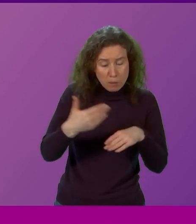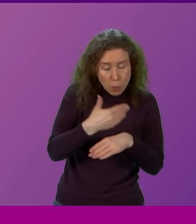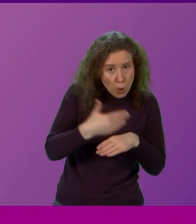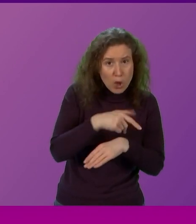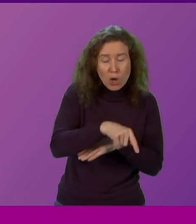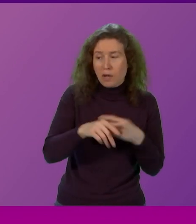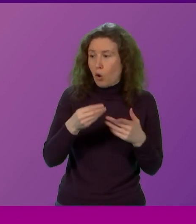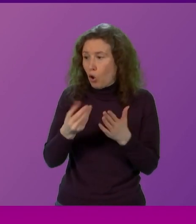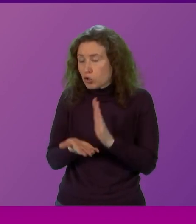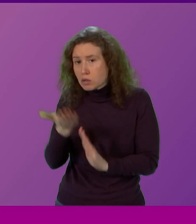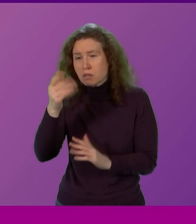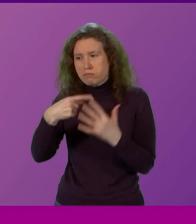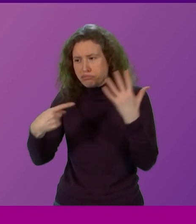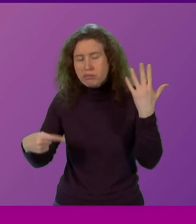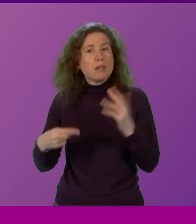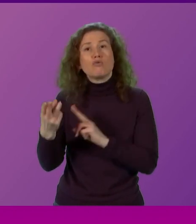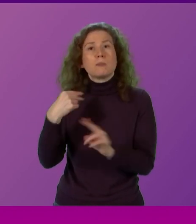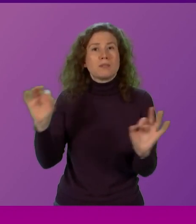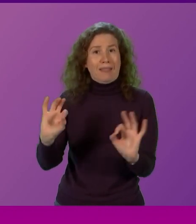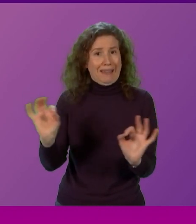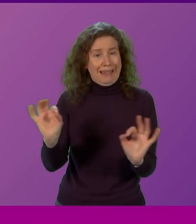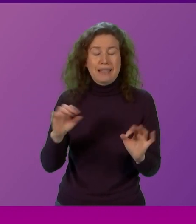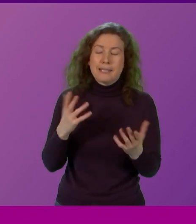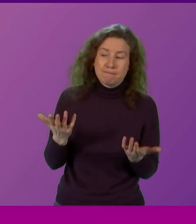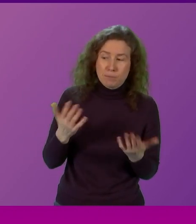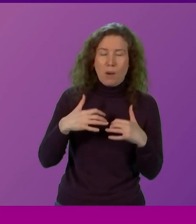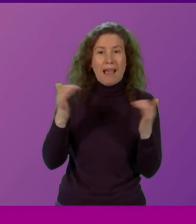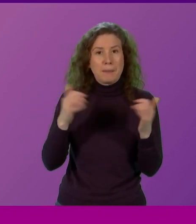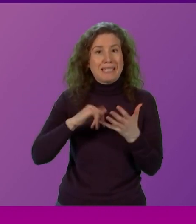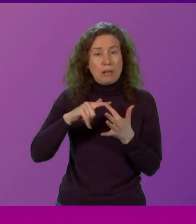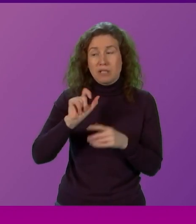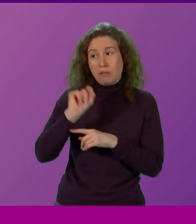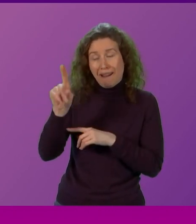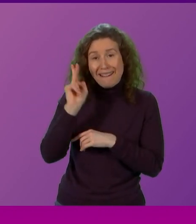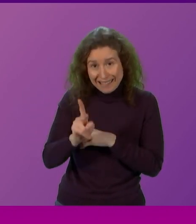No response was received to that, so the cabinet secretary has written again, as recent events